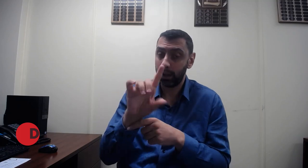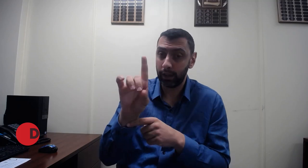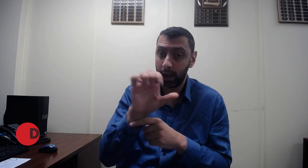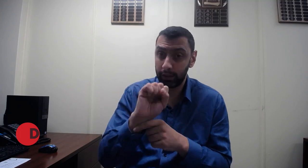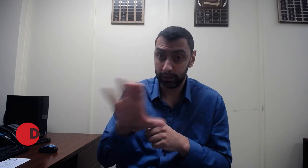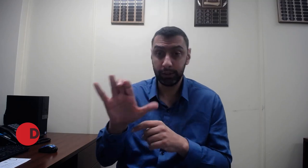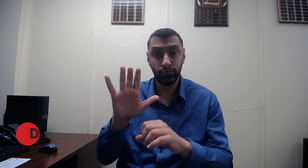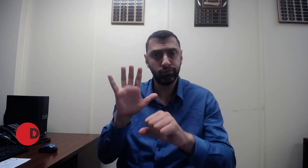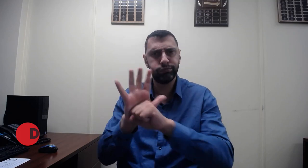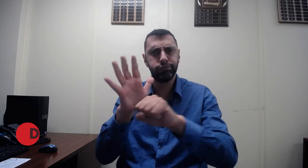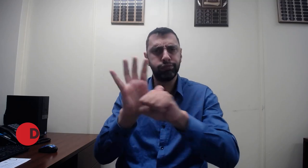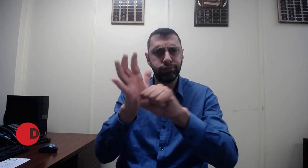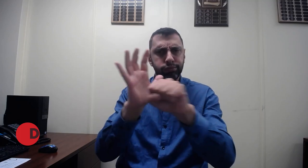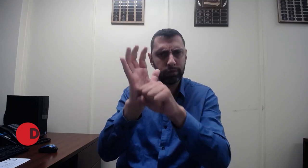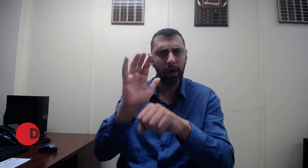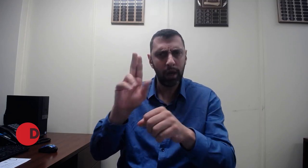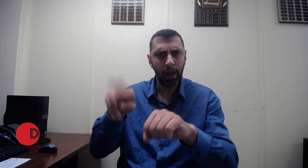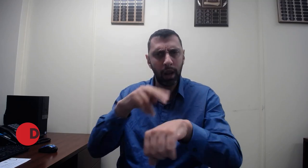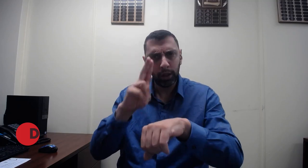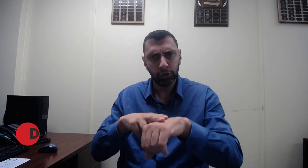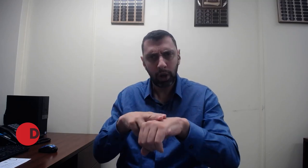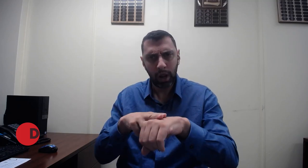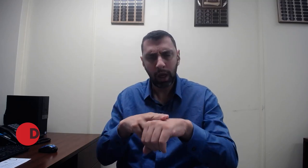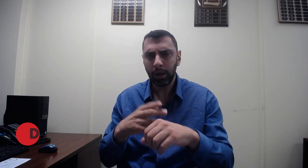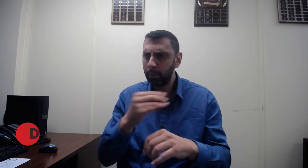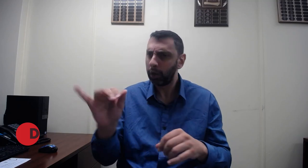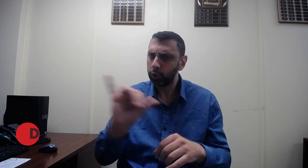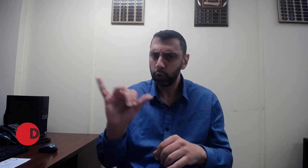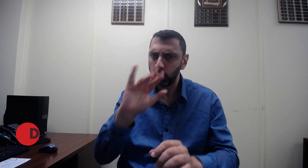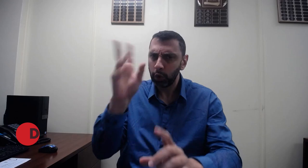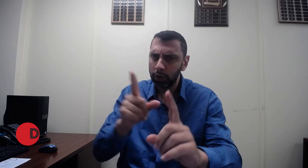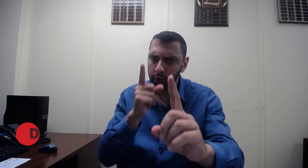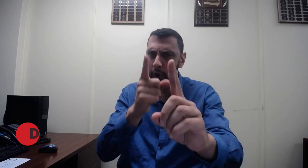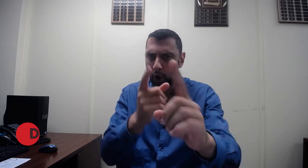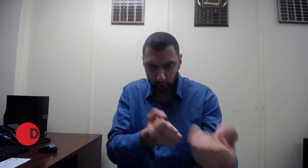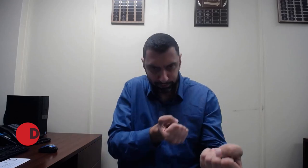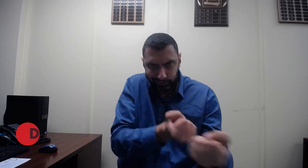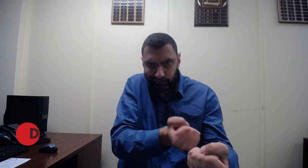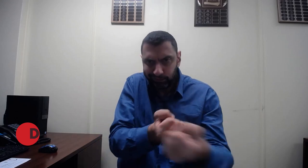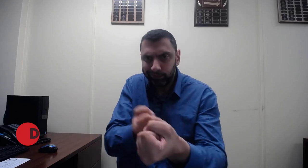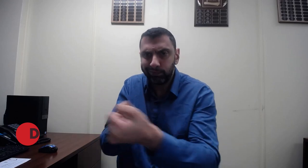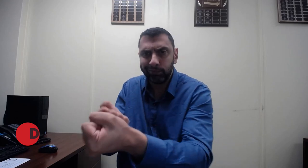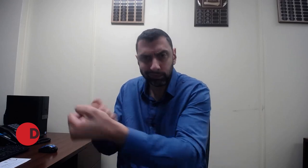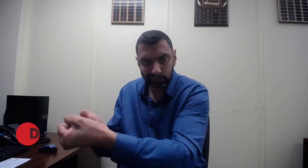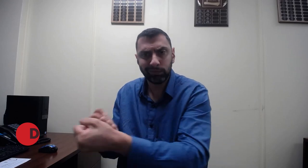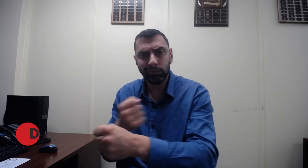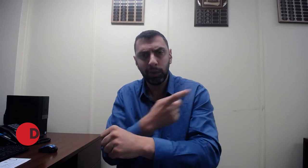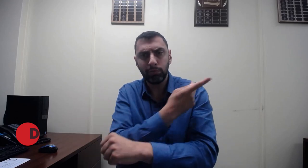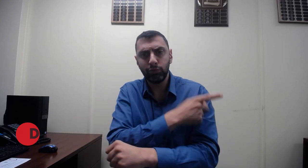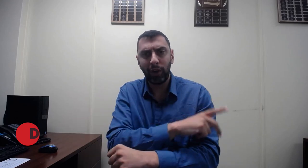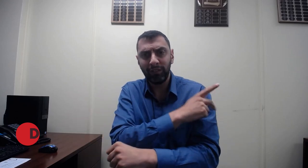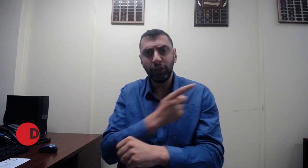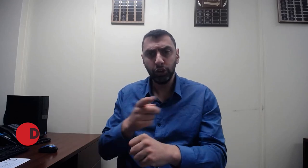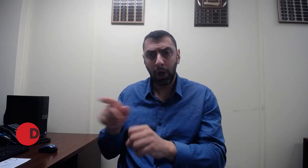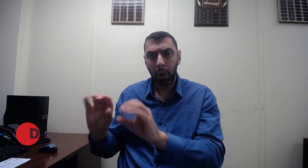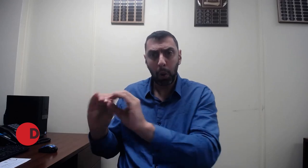Yes, advocacy is national but also the goal is to support provincial